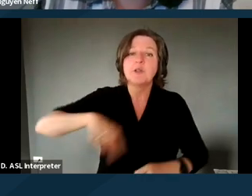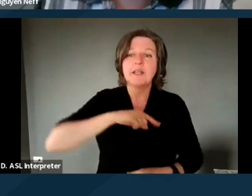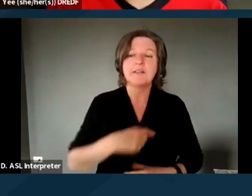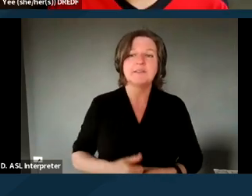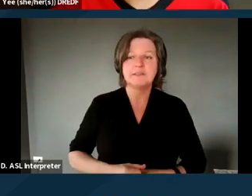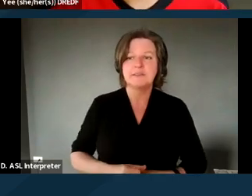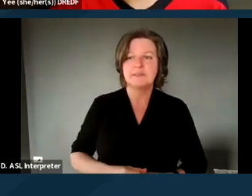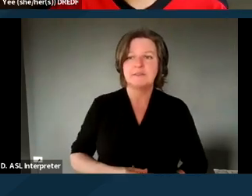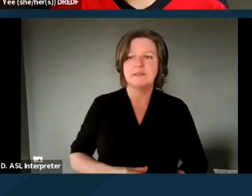Thank you.